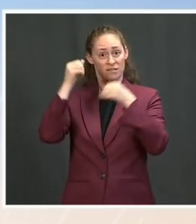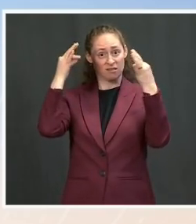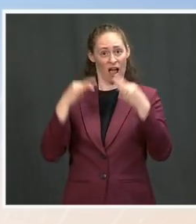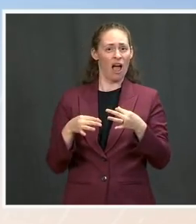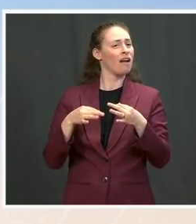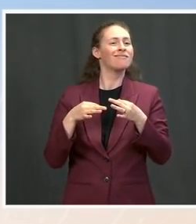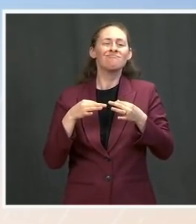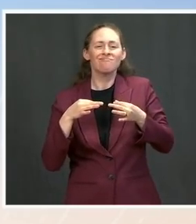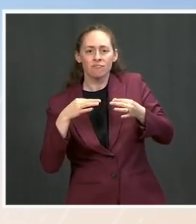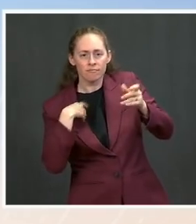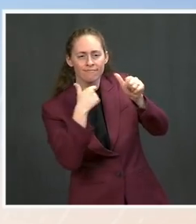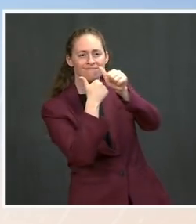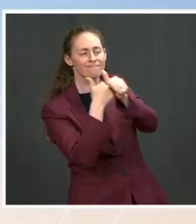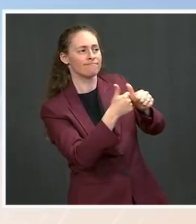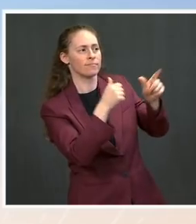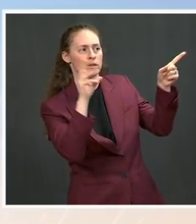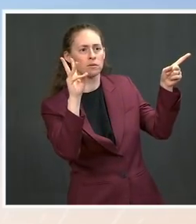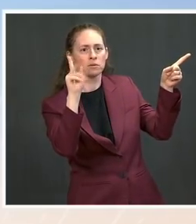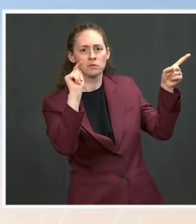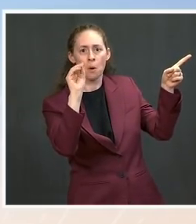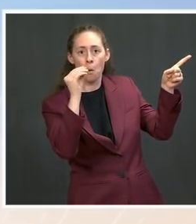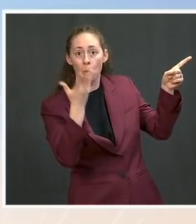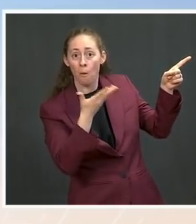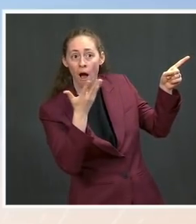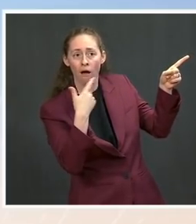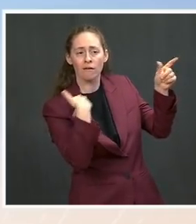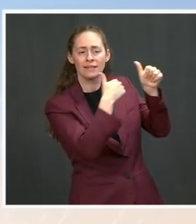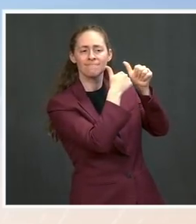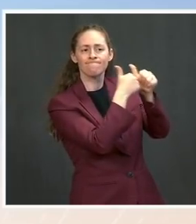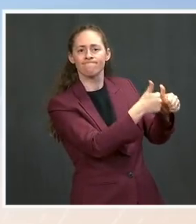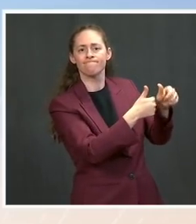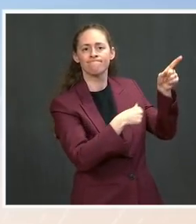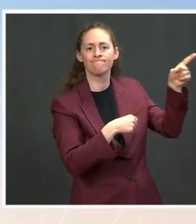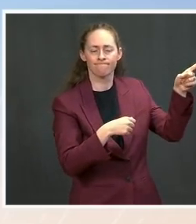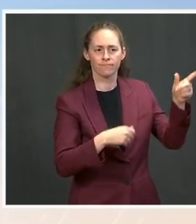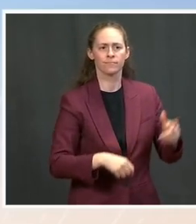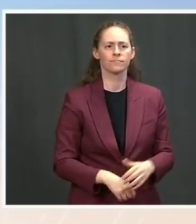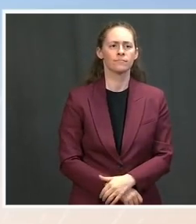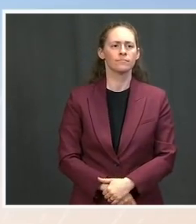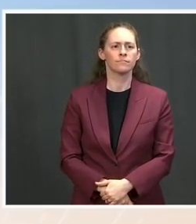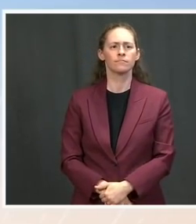I think what I saw Dr. Fauci's comments speak to as well -- which is certainly our position --